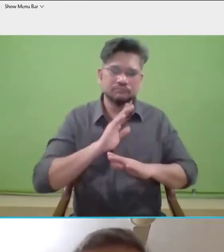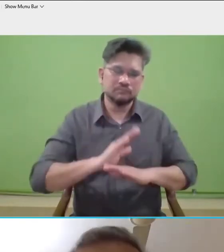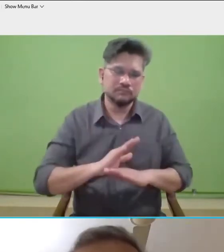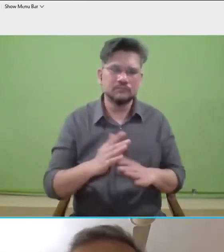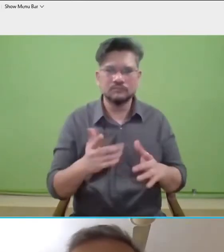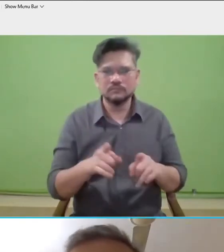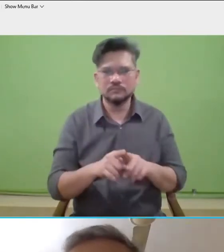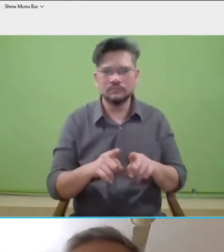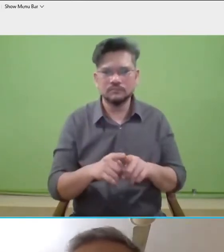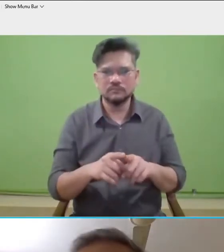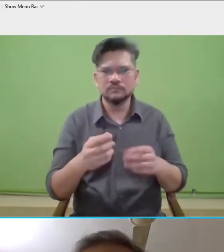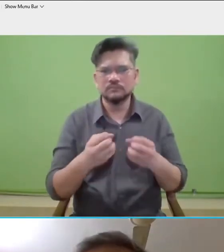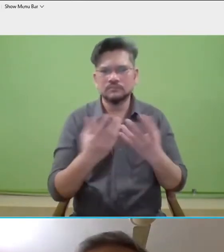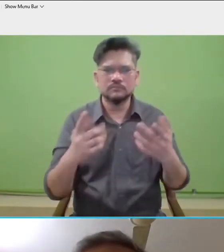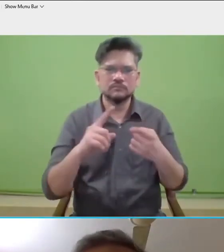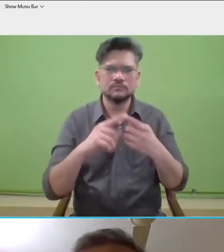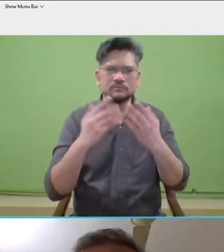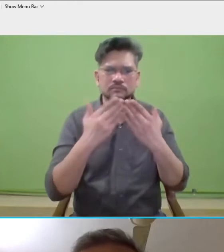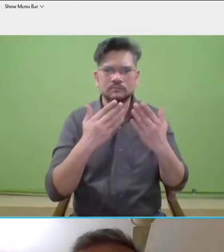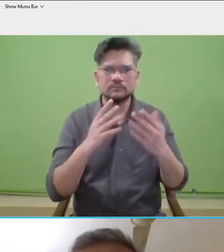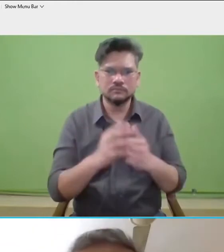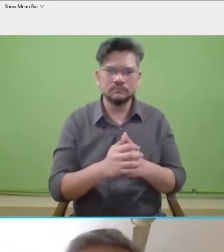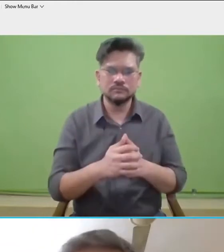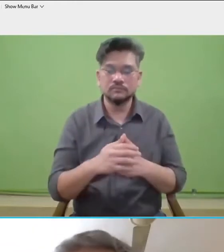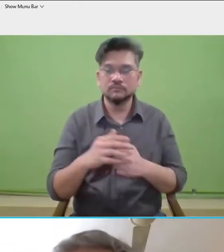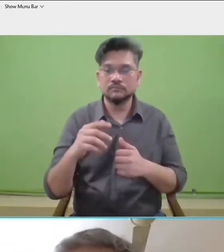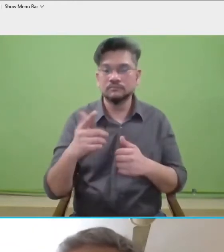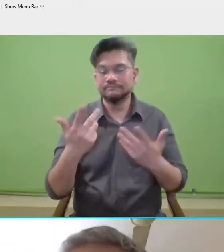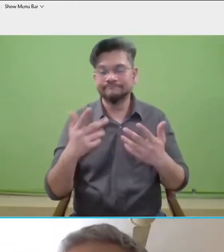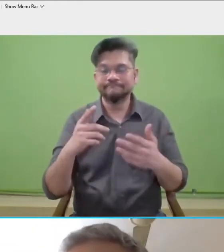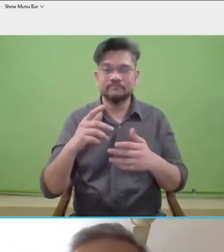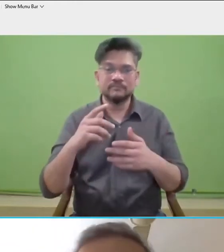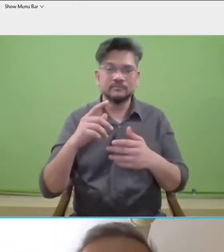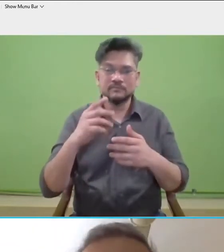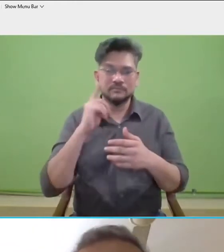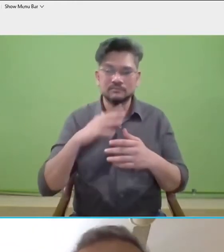fall out so education level literacy of course is very less compared to let us say blind students